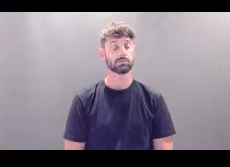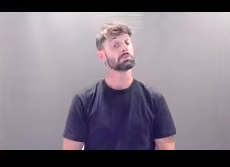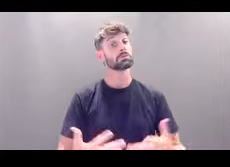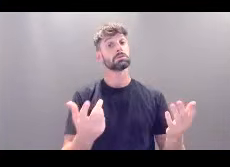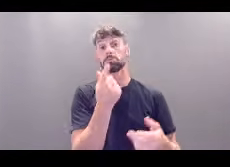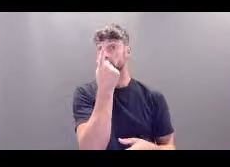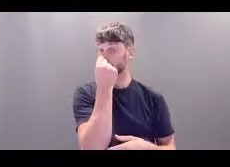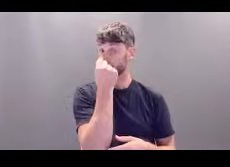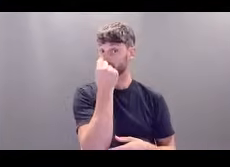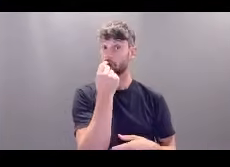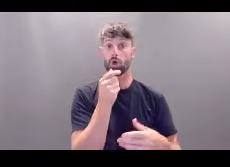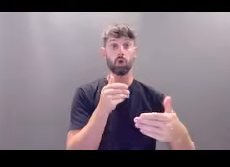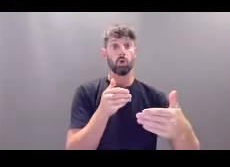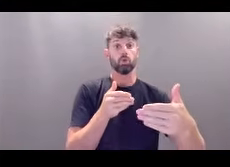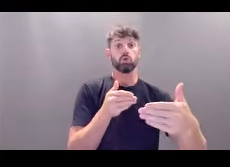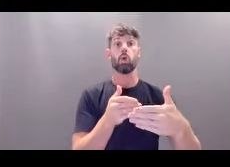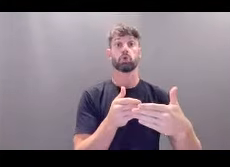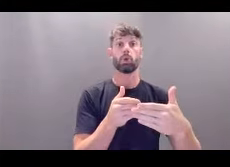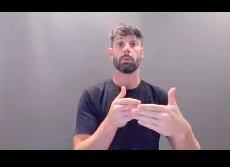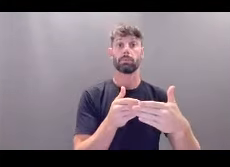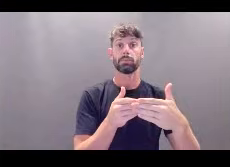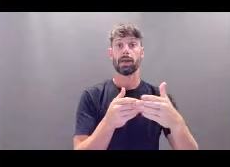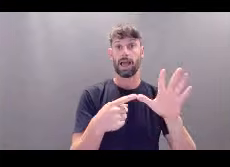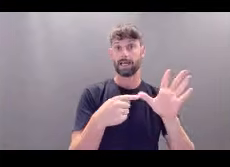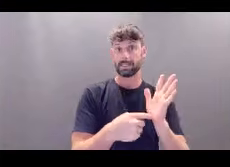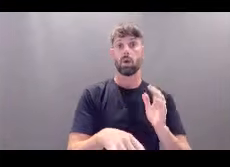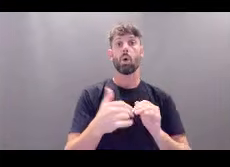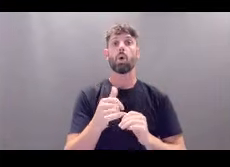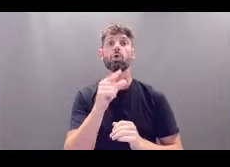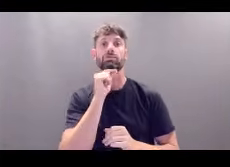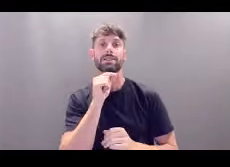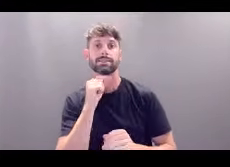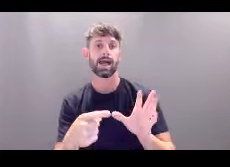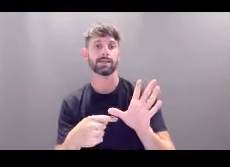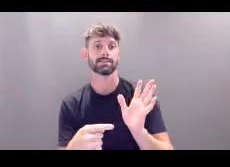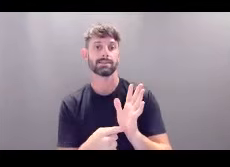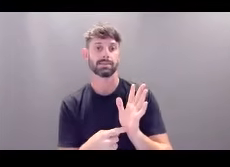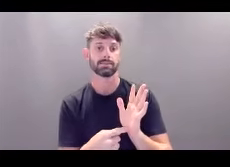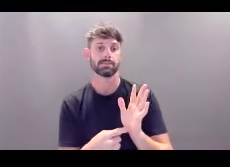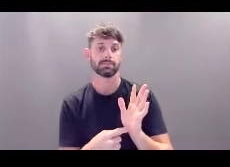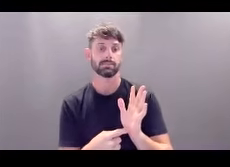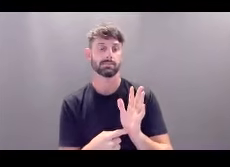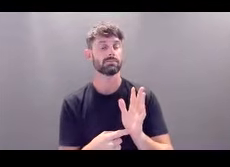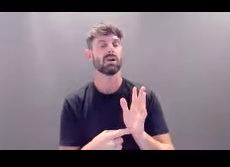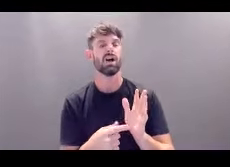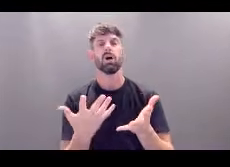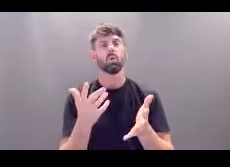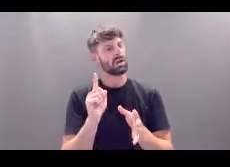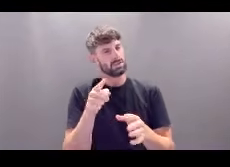participants to find the best outcomes for their AT needs. Some of these options include rental or hire